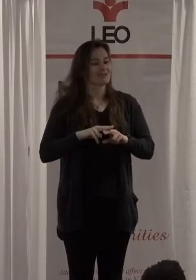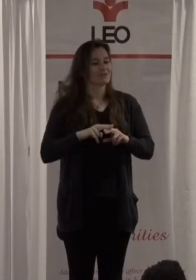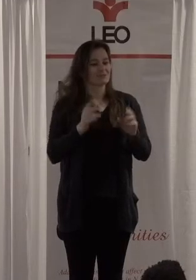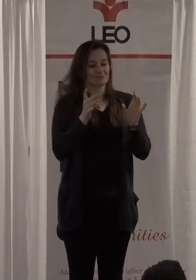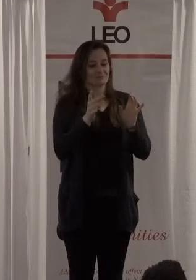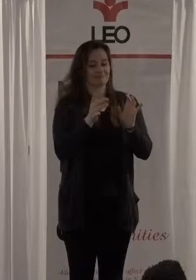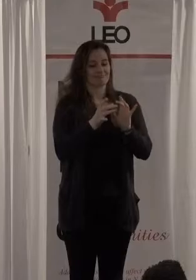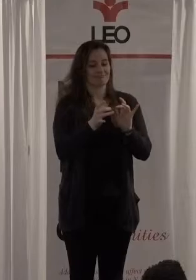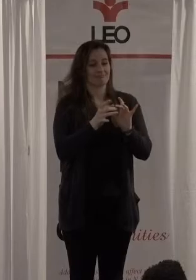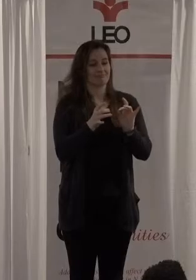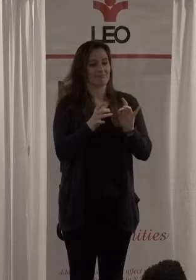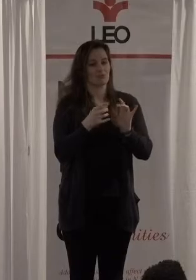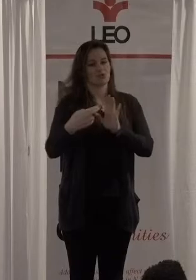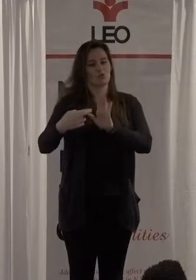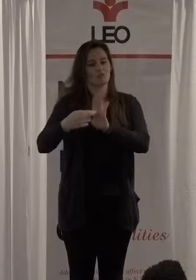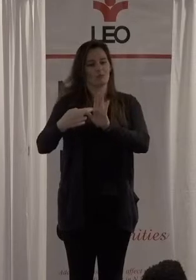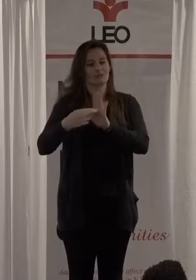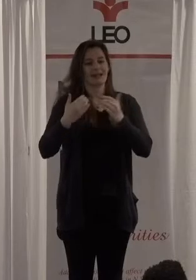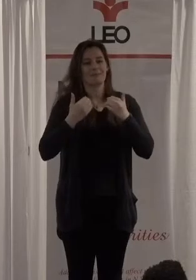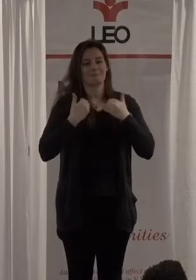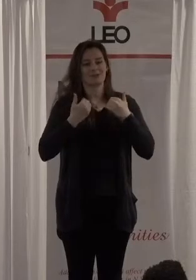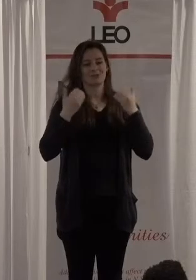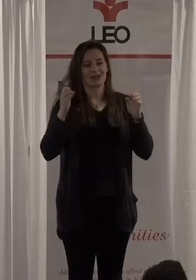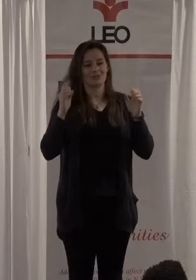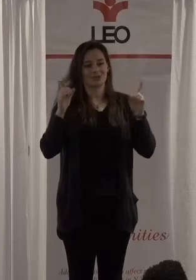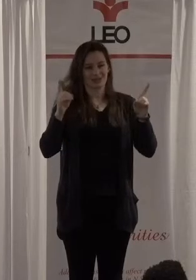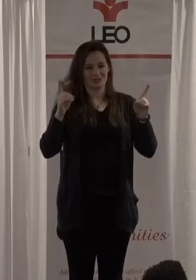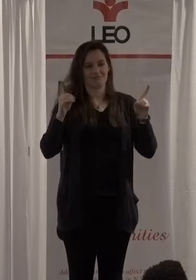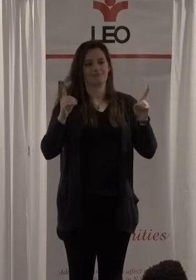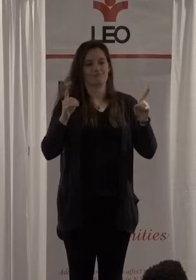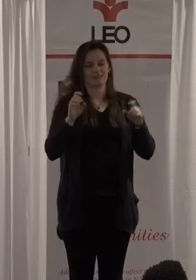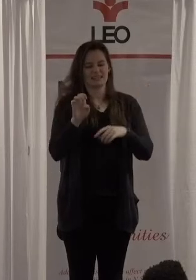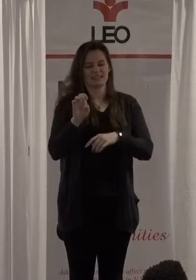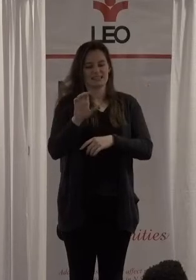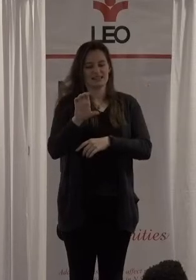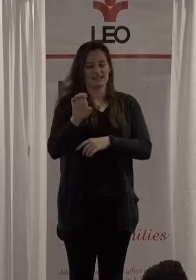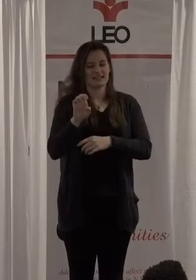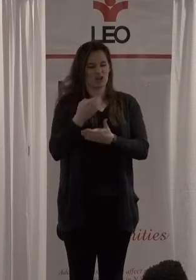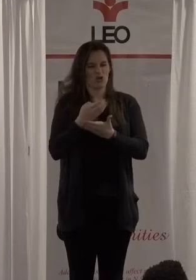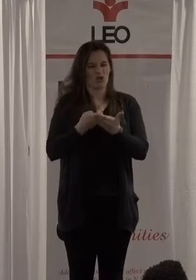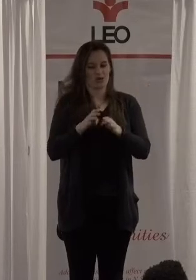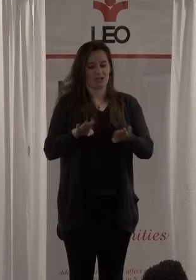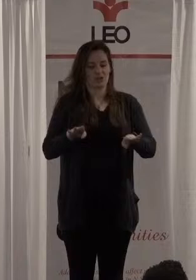THE MINISTER OF EDUCATION AND EARLY CHILDHOOD DEVELOPMENT AND ADVANCED EDUCATION,